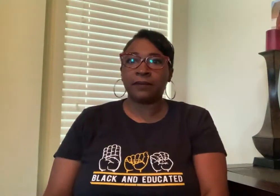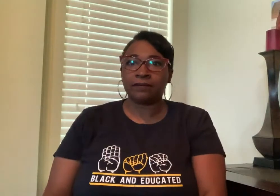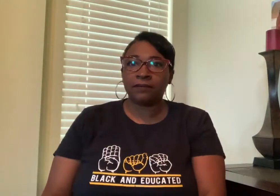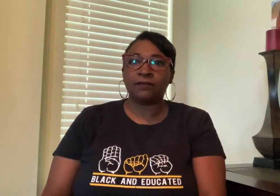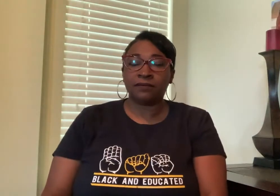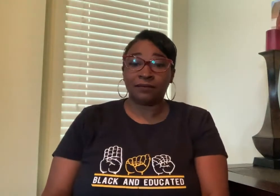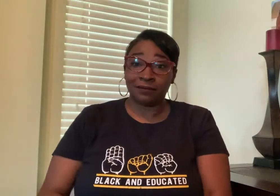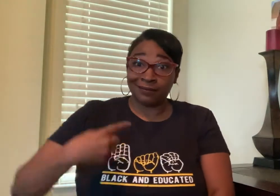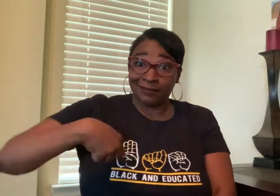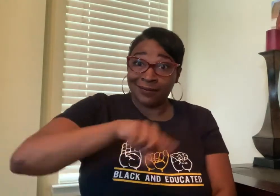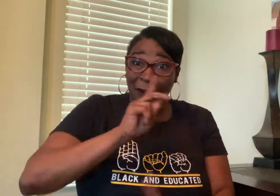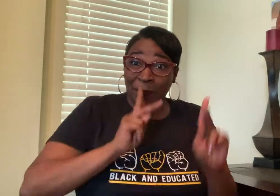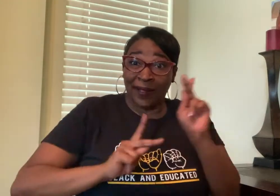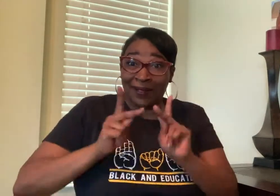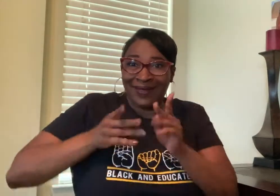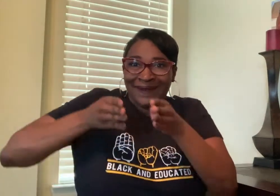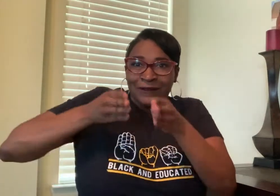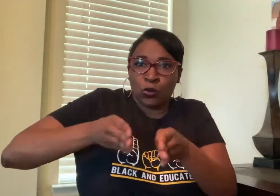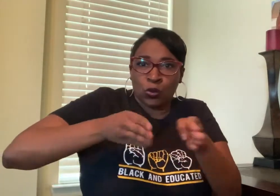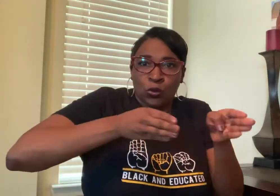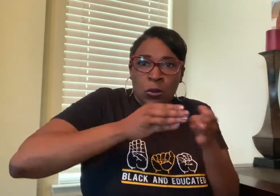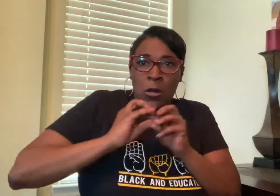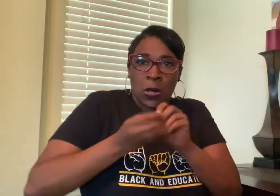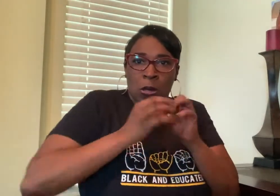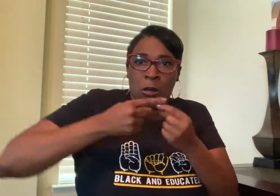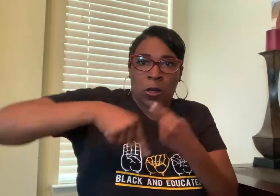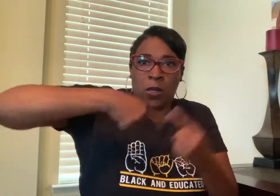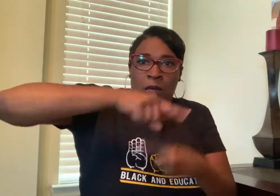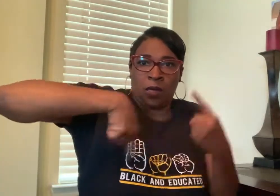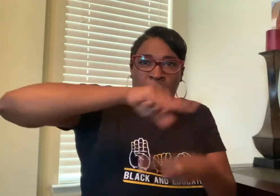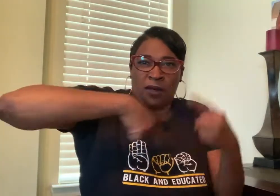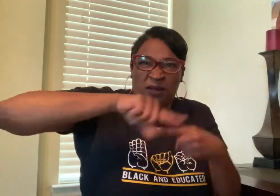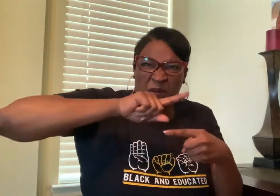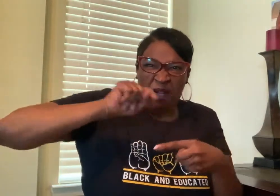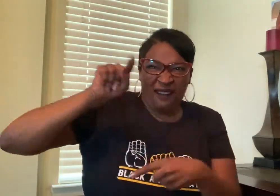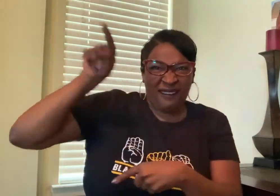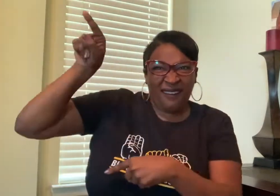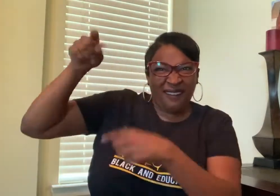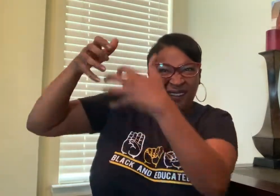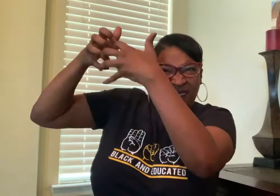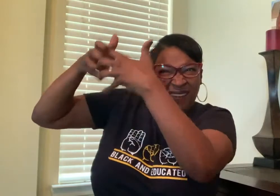If we as individuals continue in our squabbles we run each other into the ground.